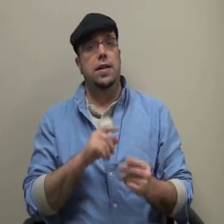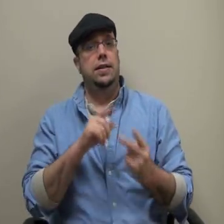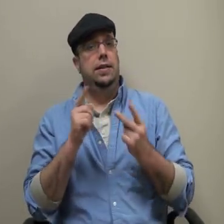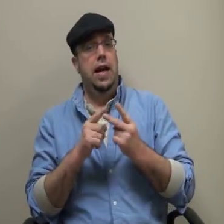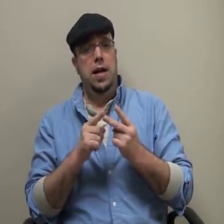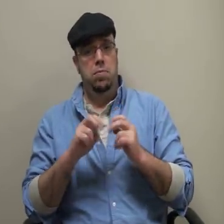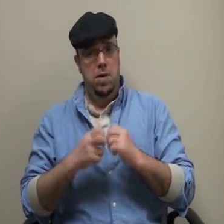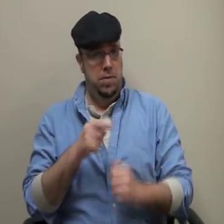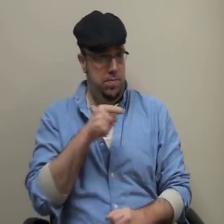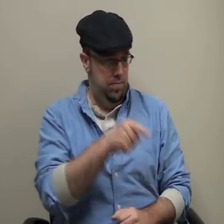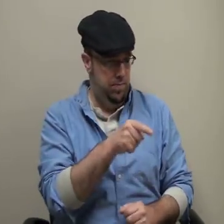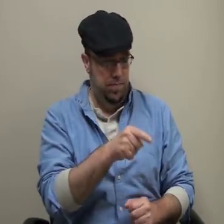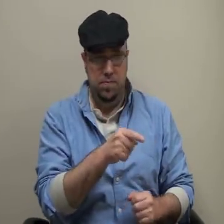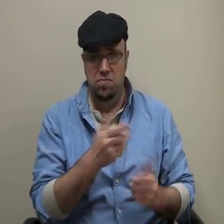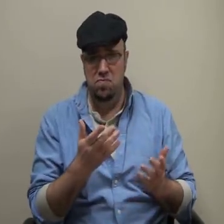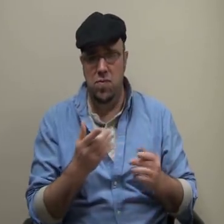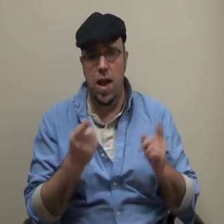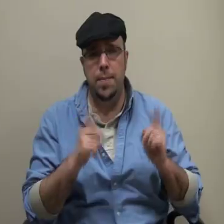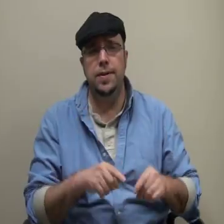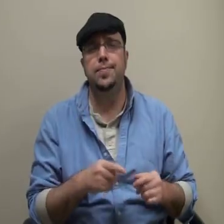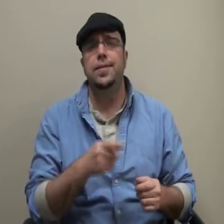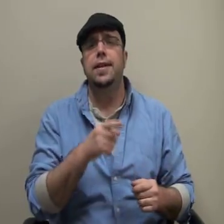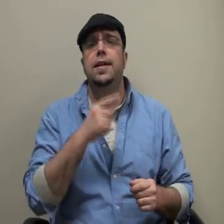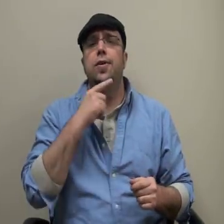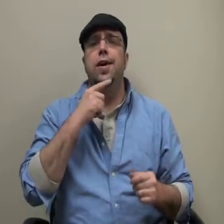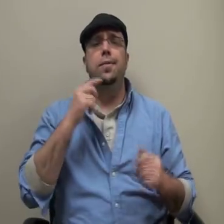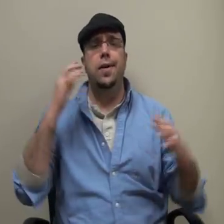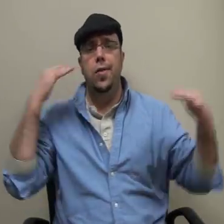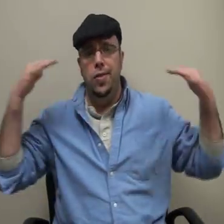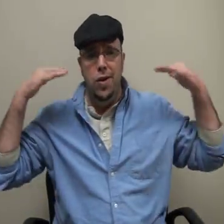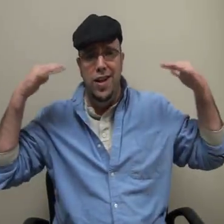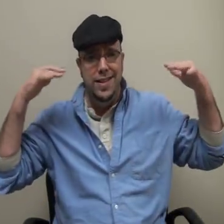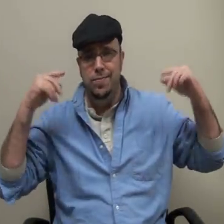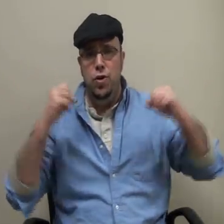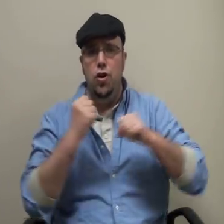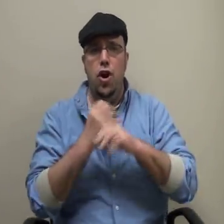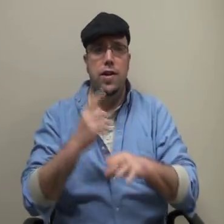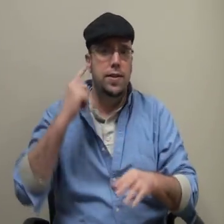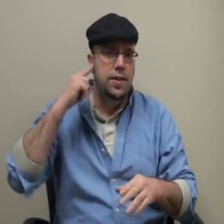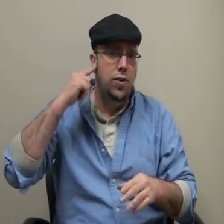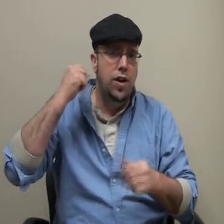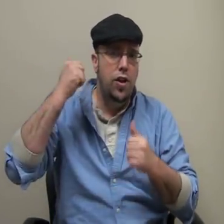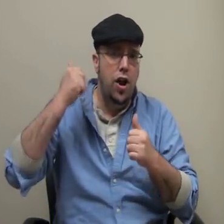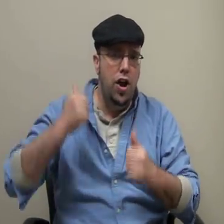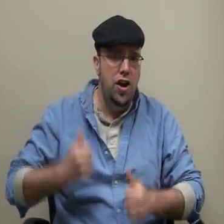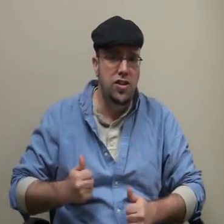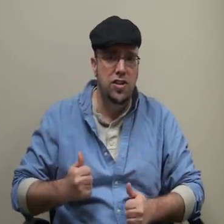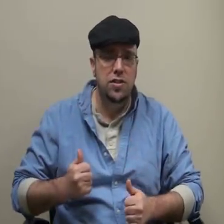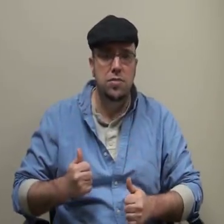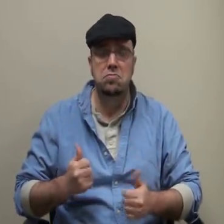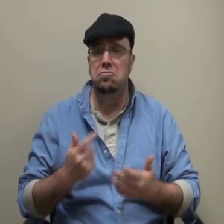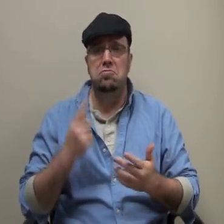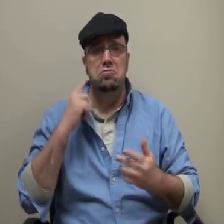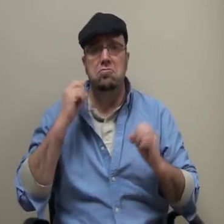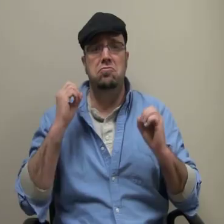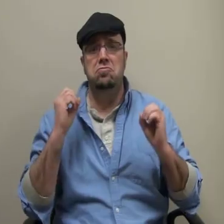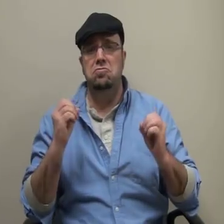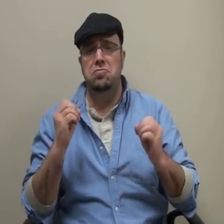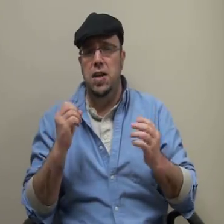The second problem is that because of the noise behind the cab, hearing people are losing their hearing.